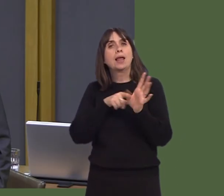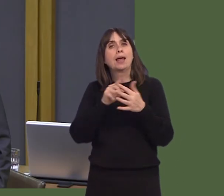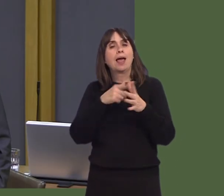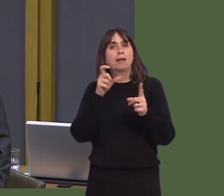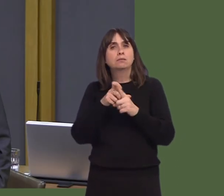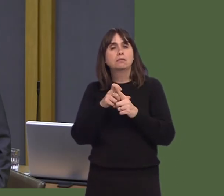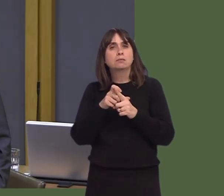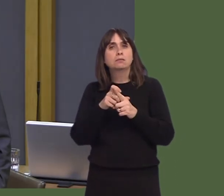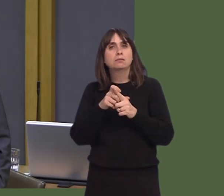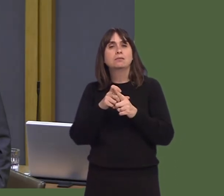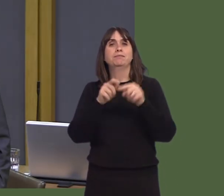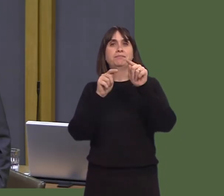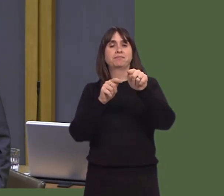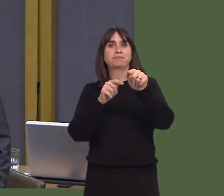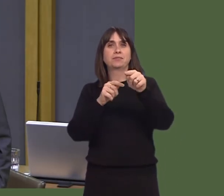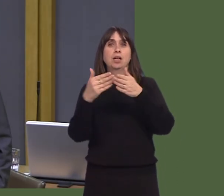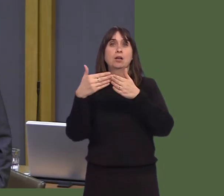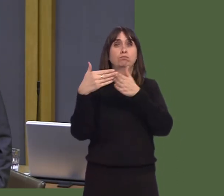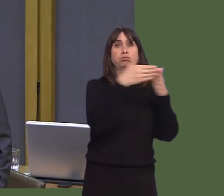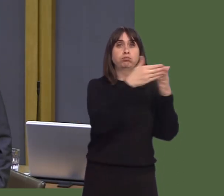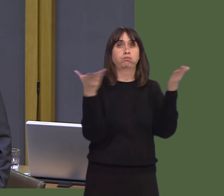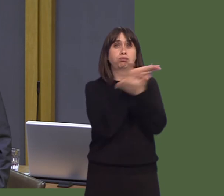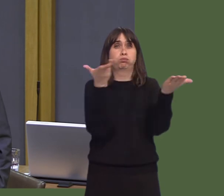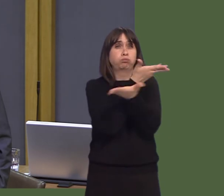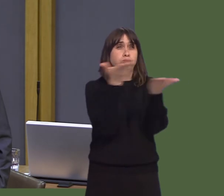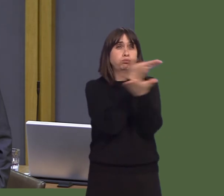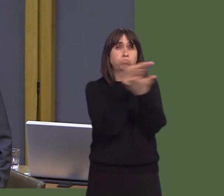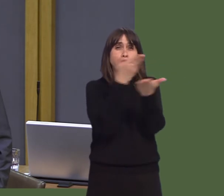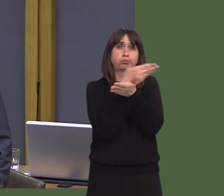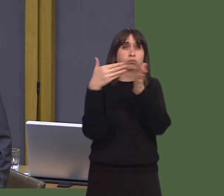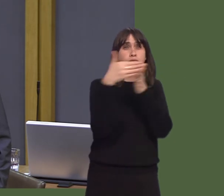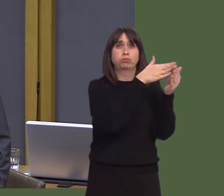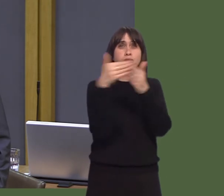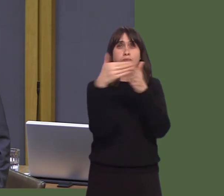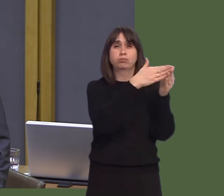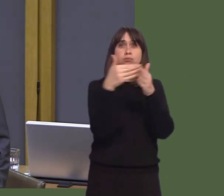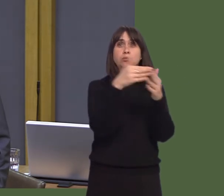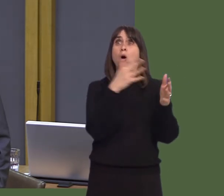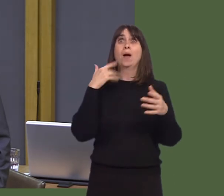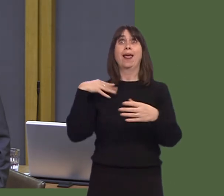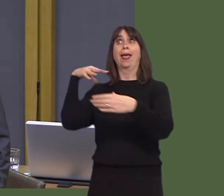south Wales as being most vulnerable, in the first instance, to the effect of automation, and the figures that Lee Waters quoted were astounding.